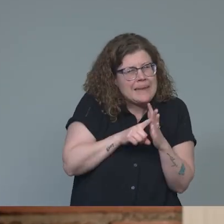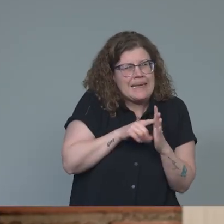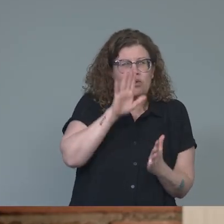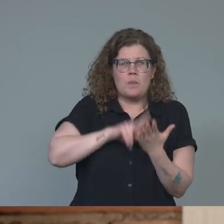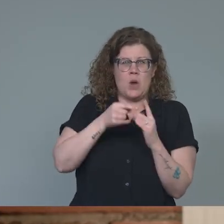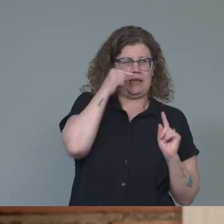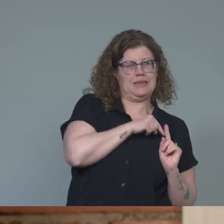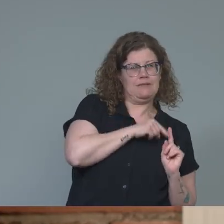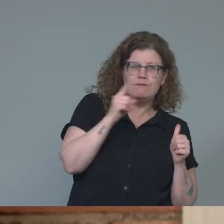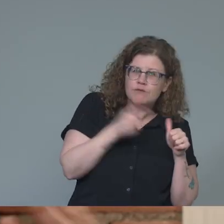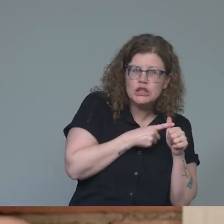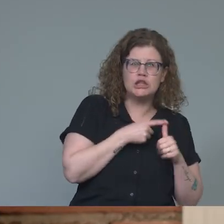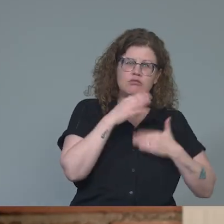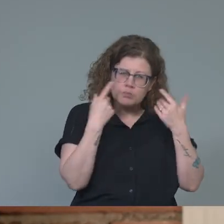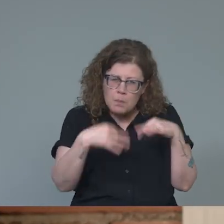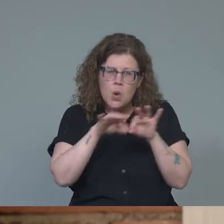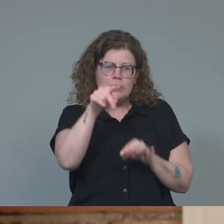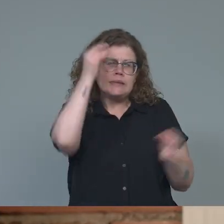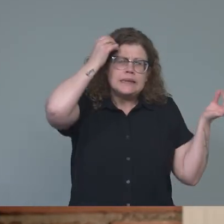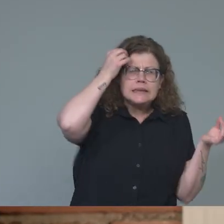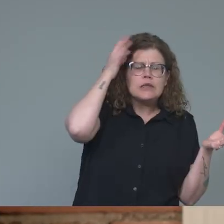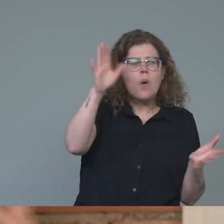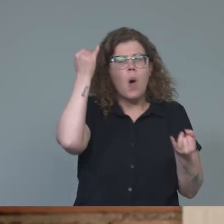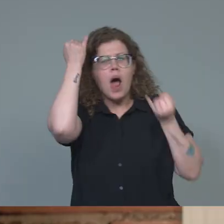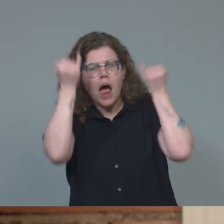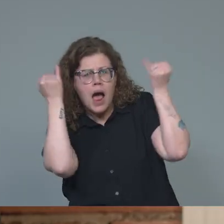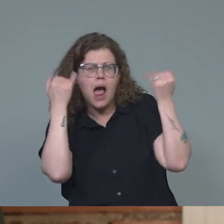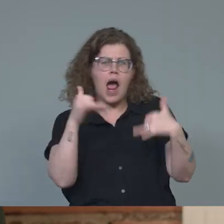you're planning your project and you're starting to think about the idea and create those goals